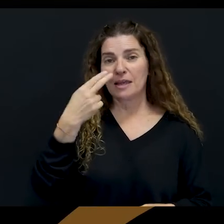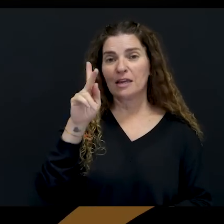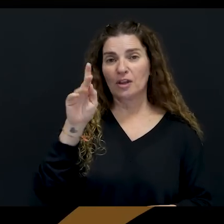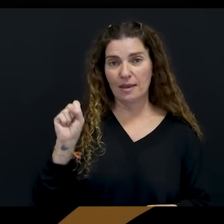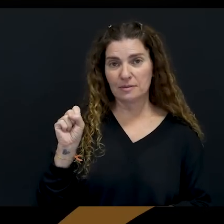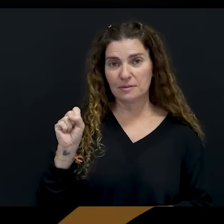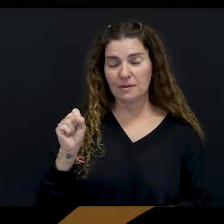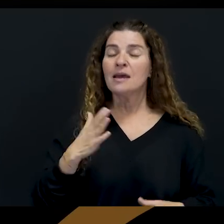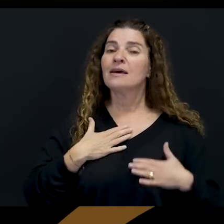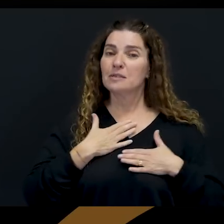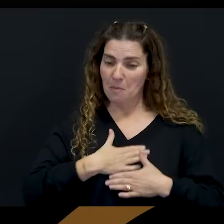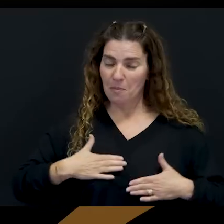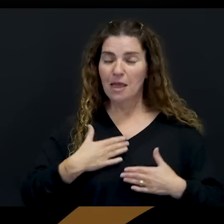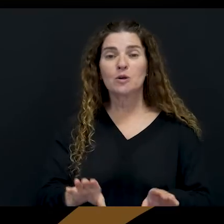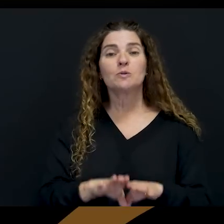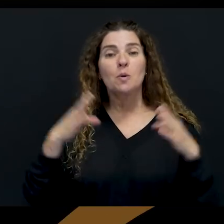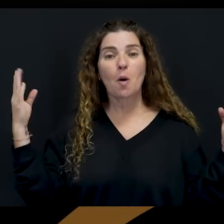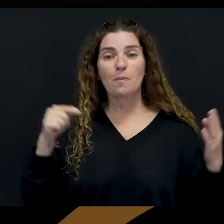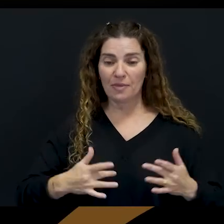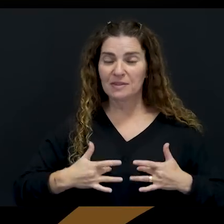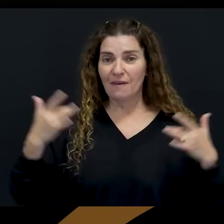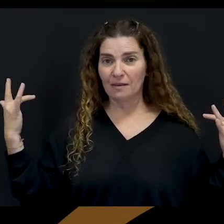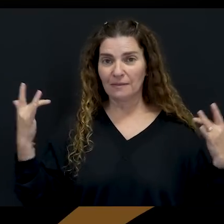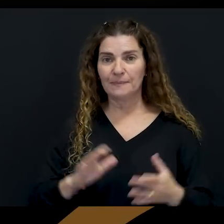and it's my pleasure to open this groundbreaking event.